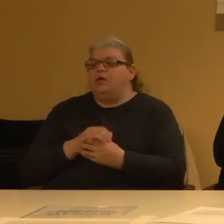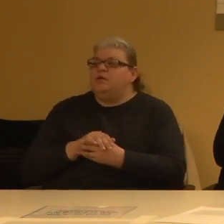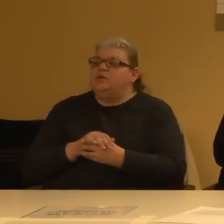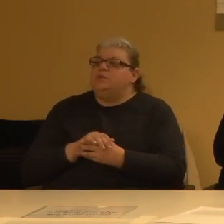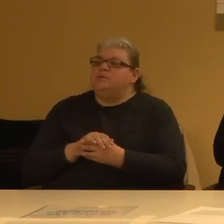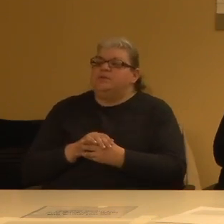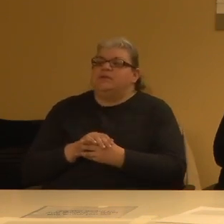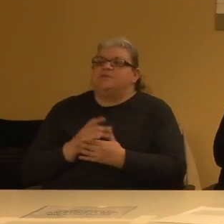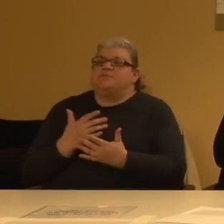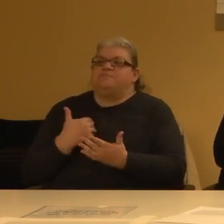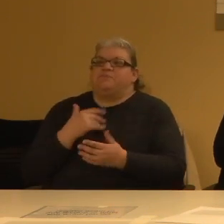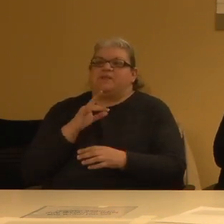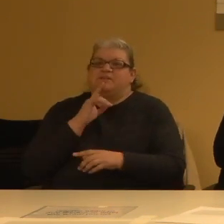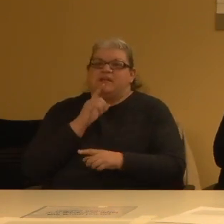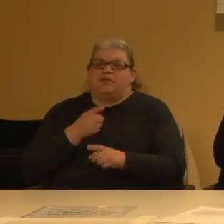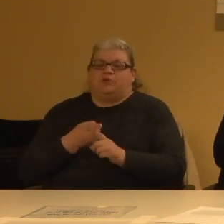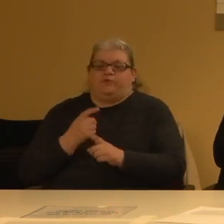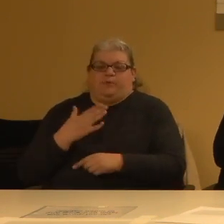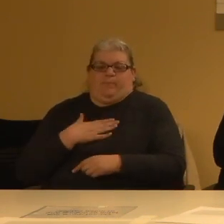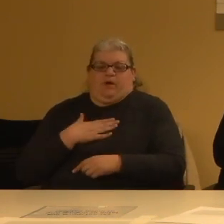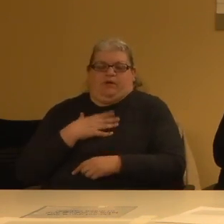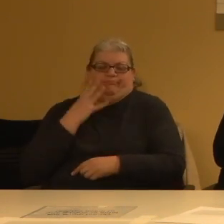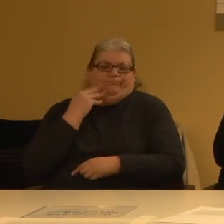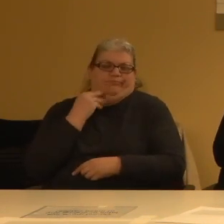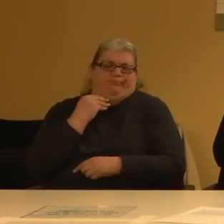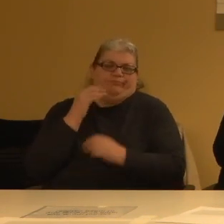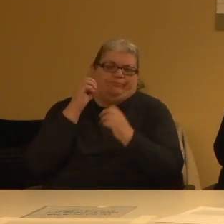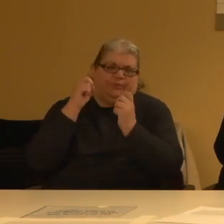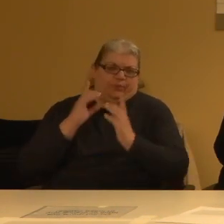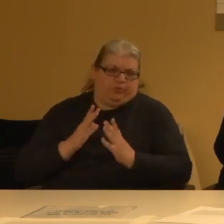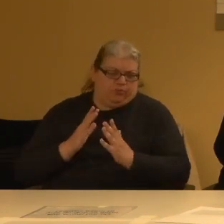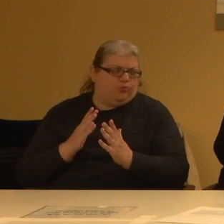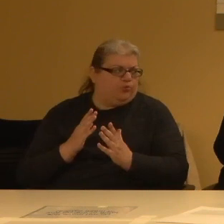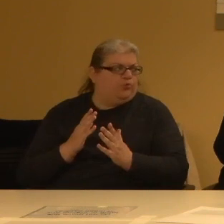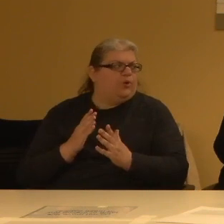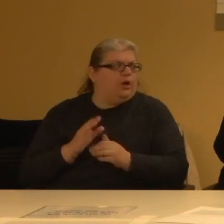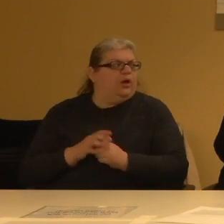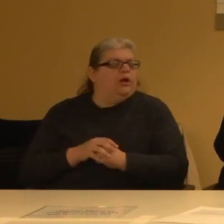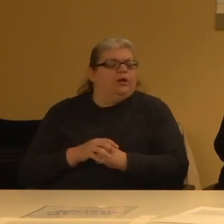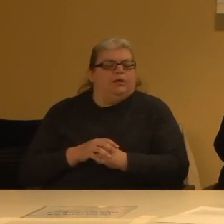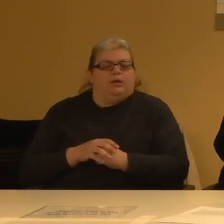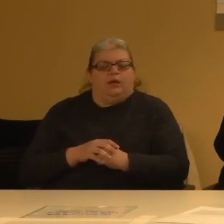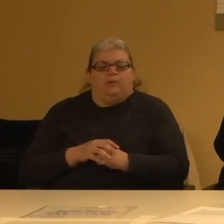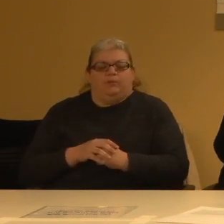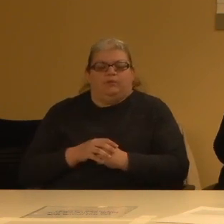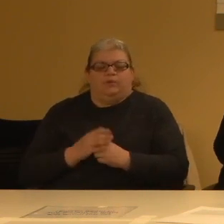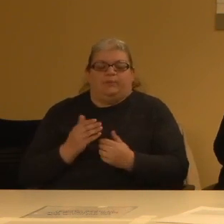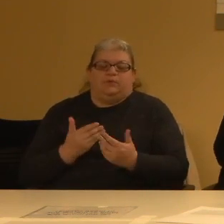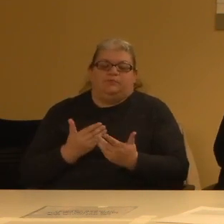from my track as an educator. And so obviously sort of bringing new dramaturges into the fold by virtue of educating them.